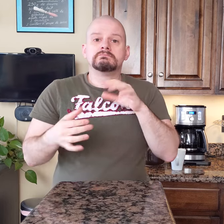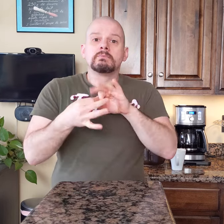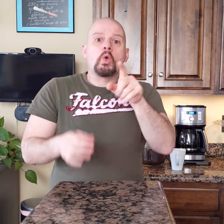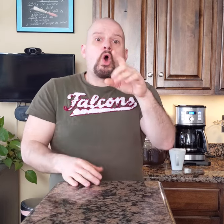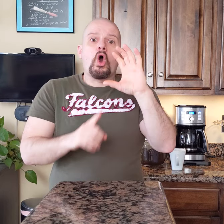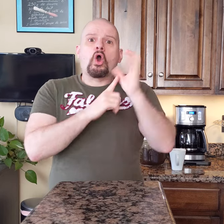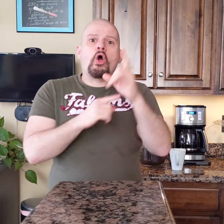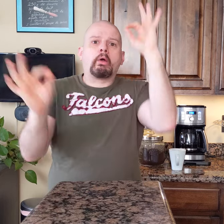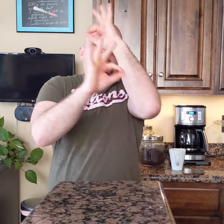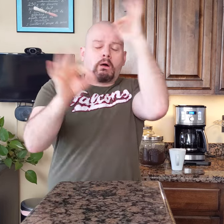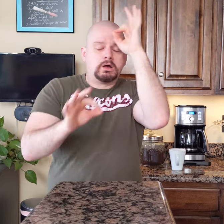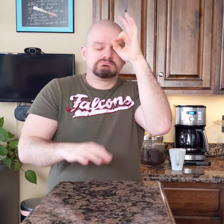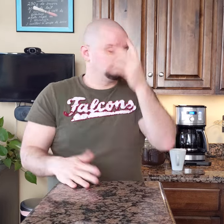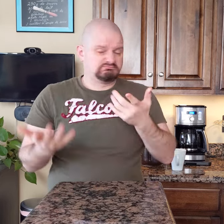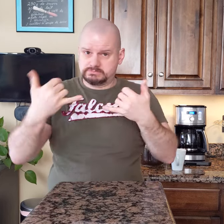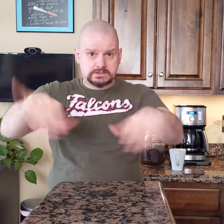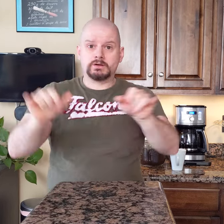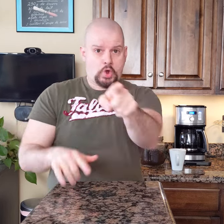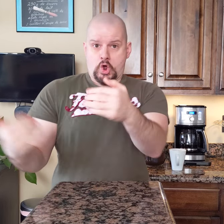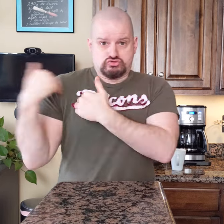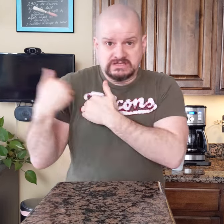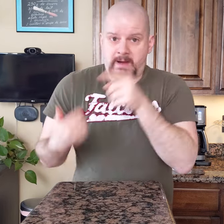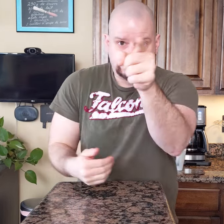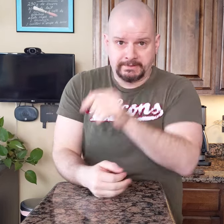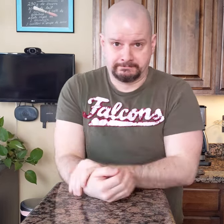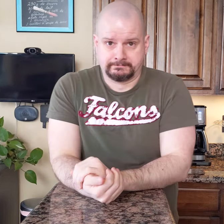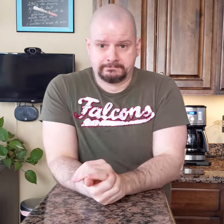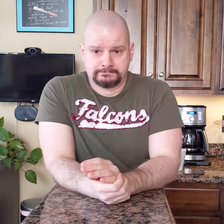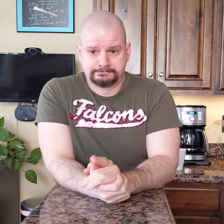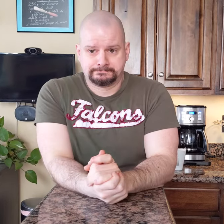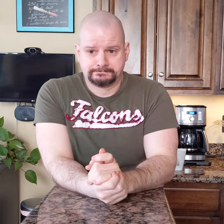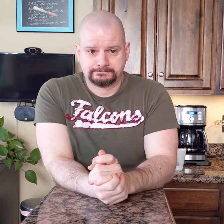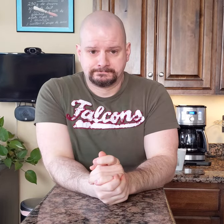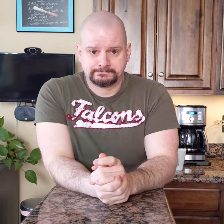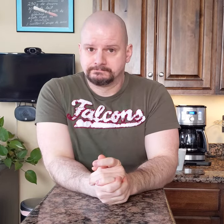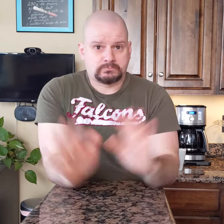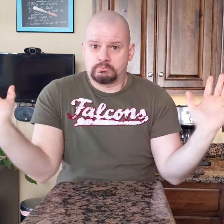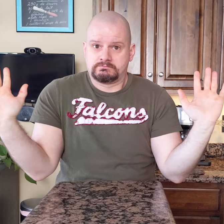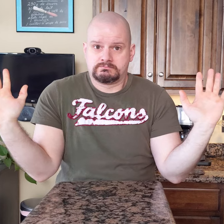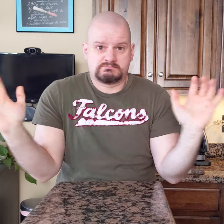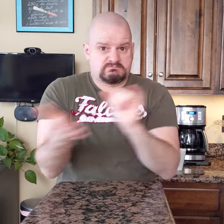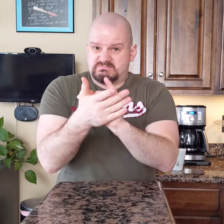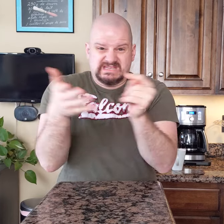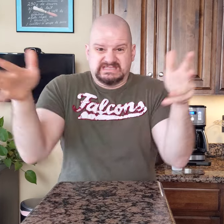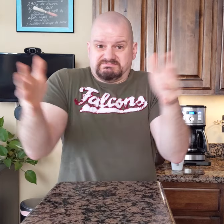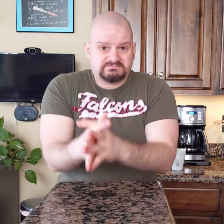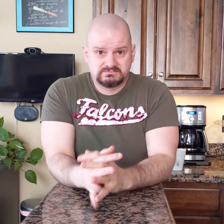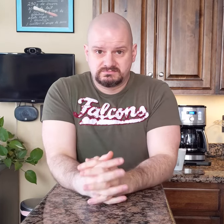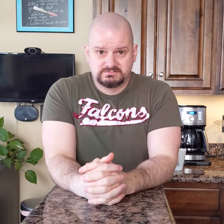regardless of your cultural ignorance, you are STILL responsible for it. That's all I'm saying.